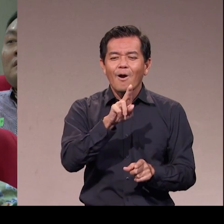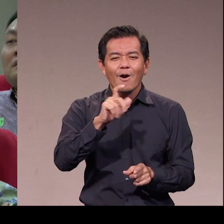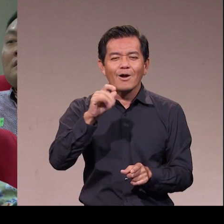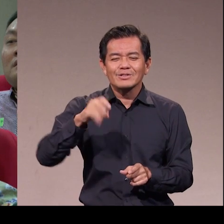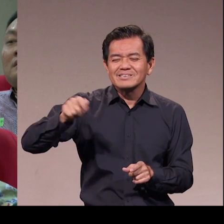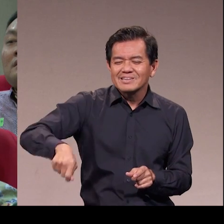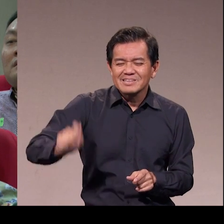This is their way of giving back to society.